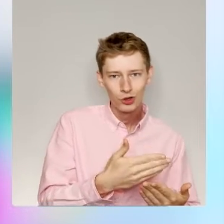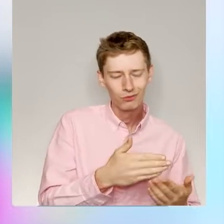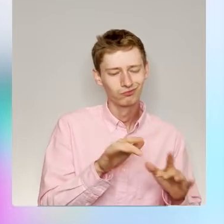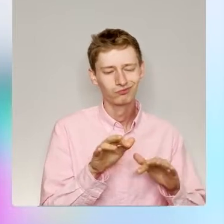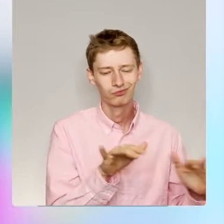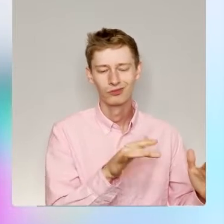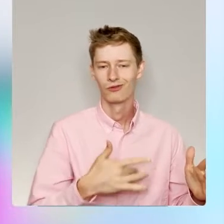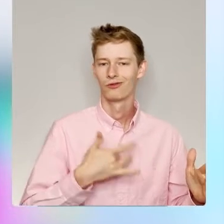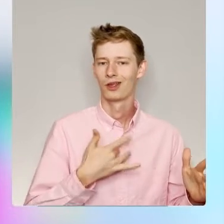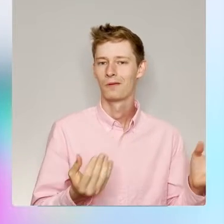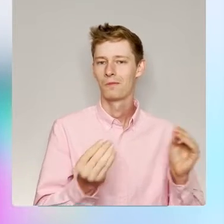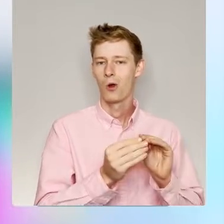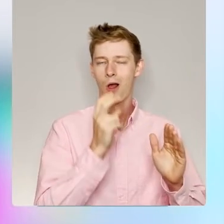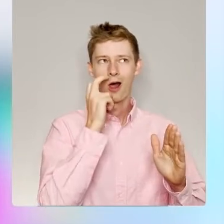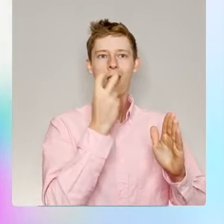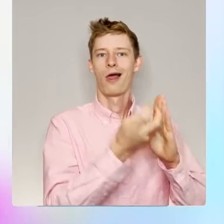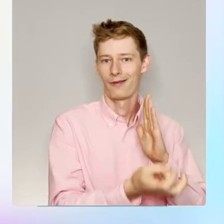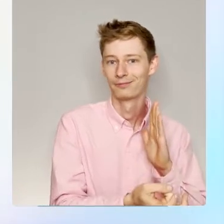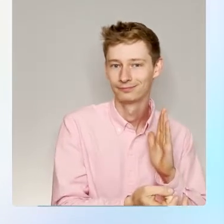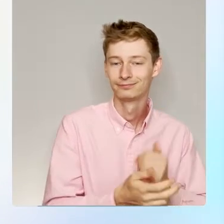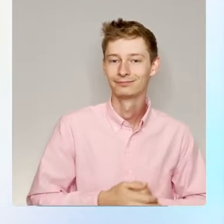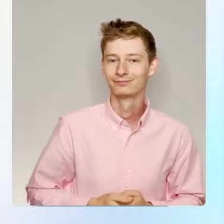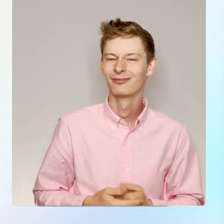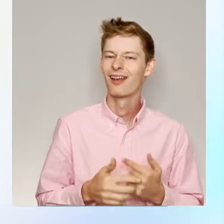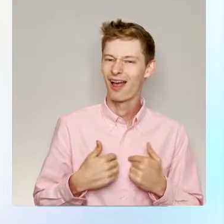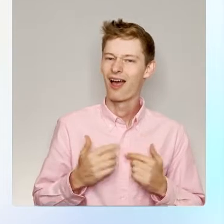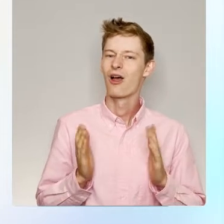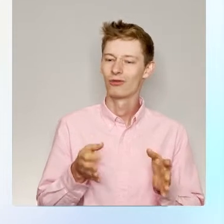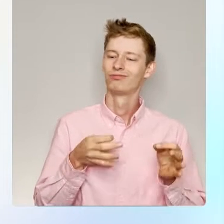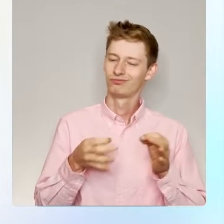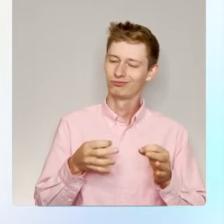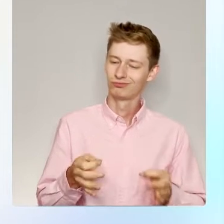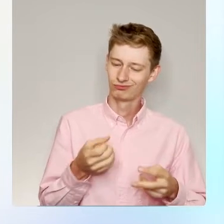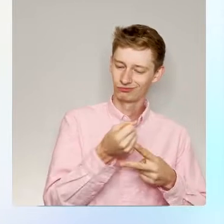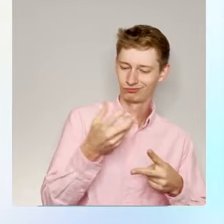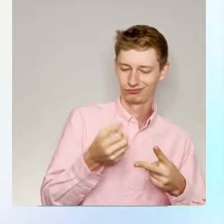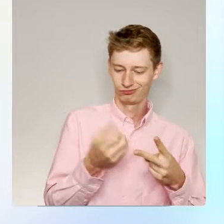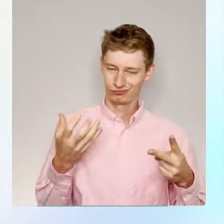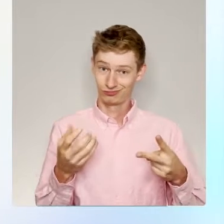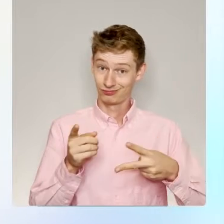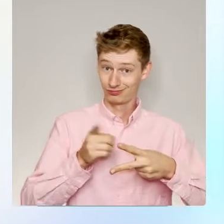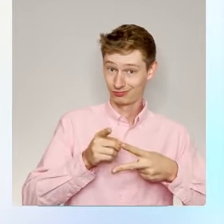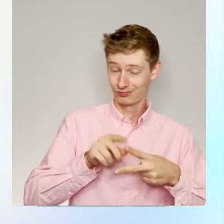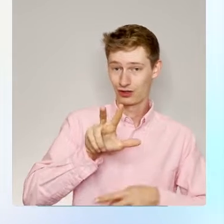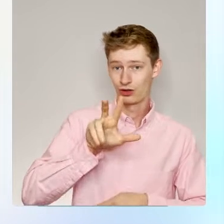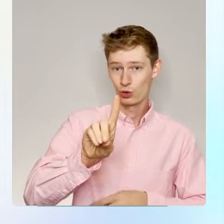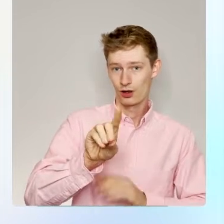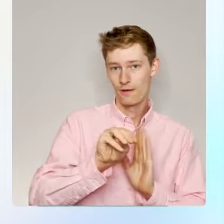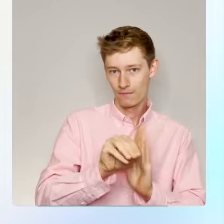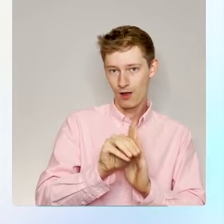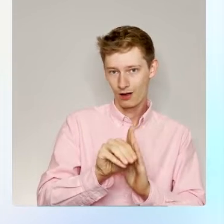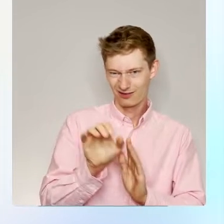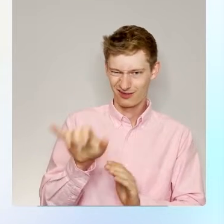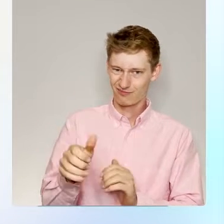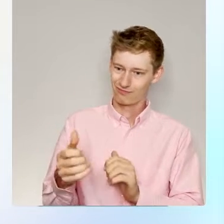of the content you're gonna need. For Project Flowerbed, we used the GLTF file format to save our 3D models.